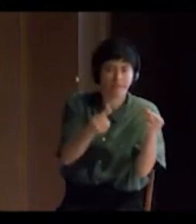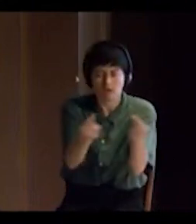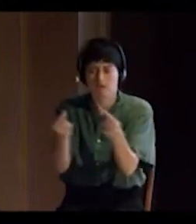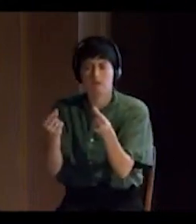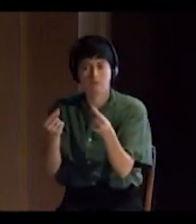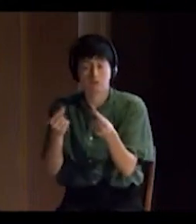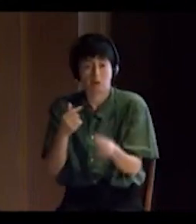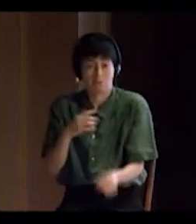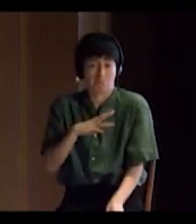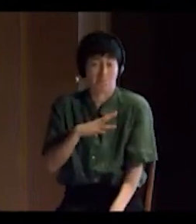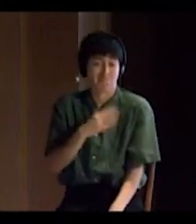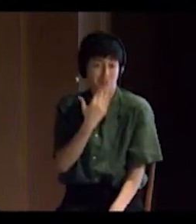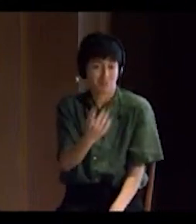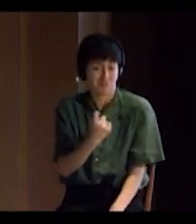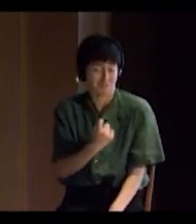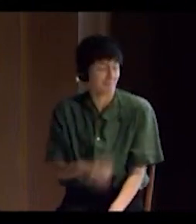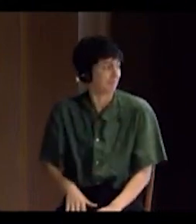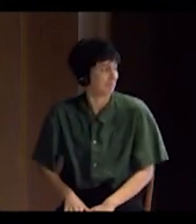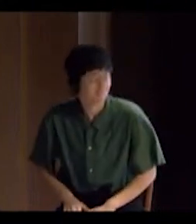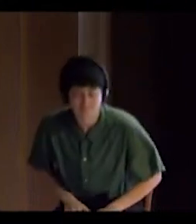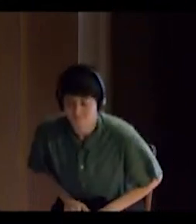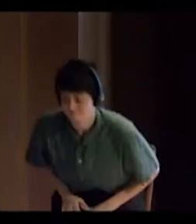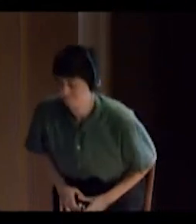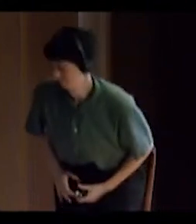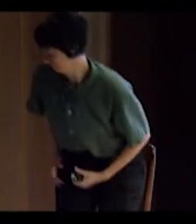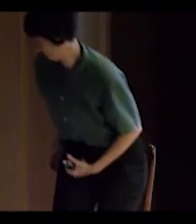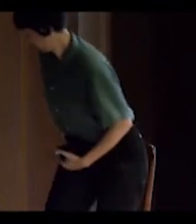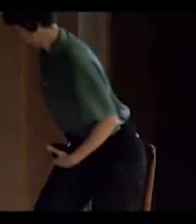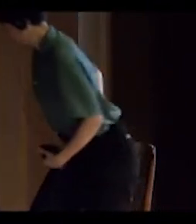Please join me in thanking Meghan one more time